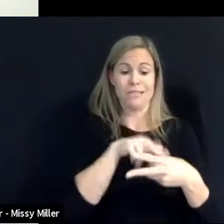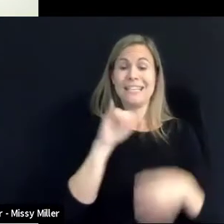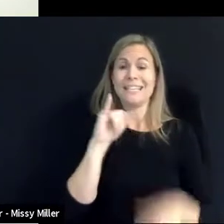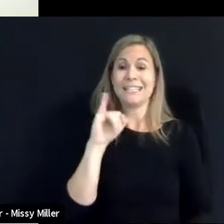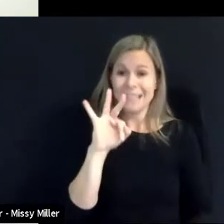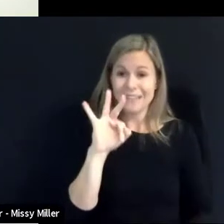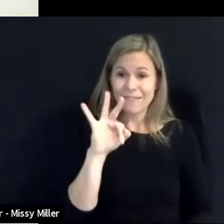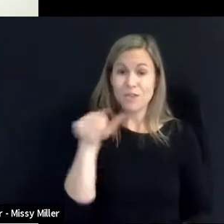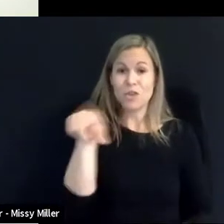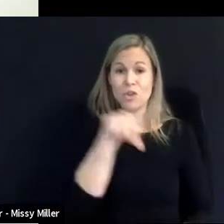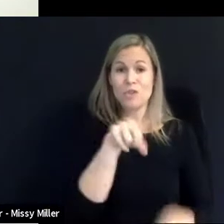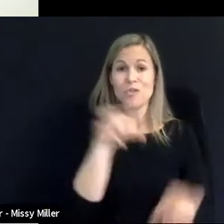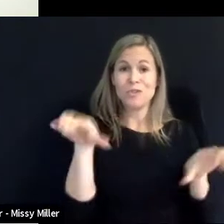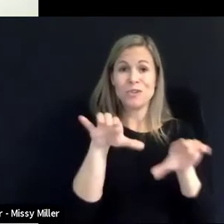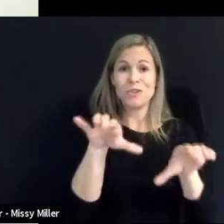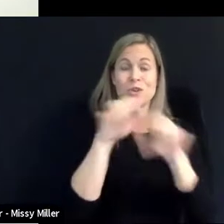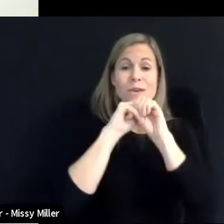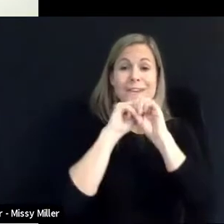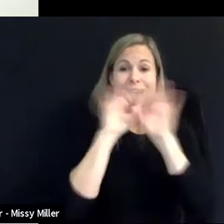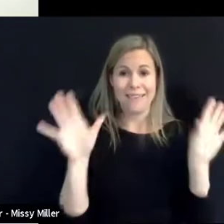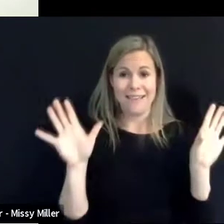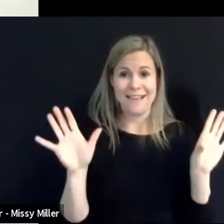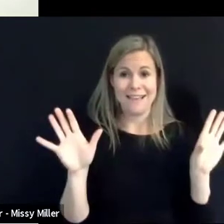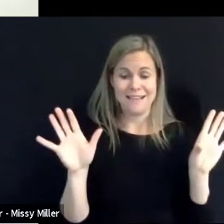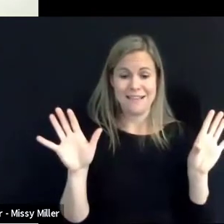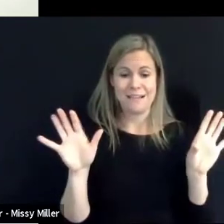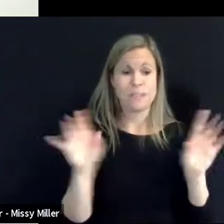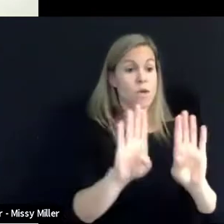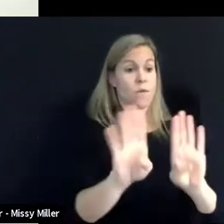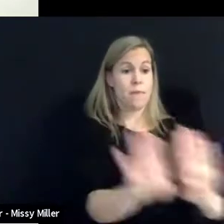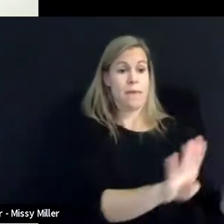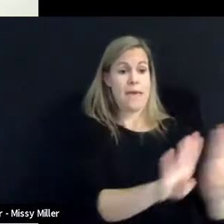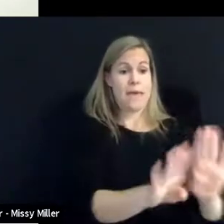Doing nothing in response to a kid's behavior, is surprisingly hard work for parents.